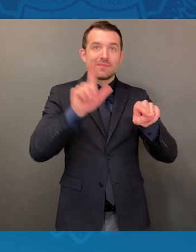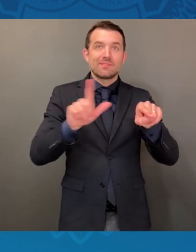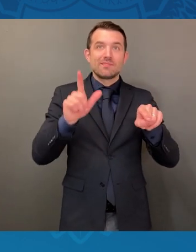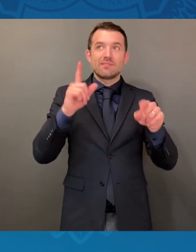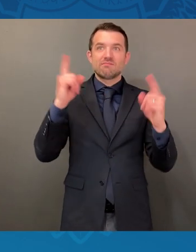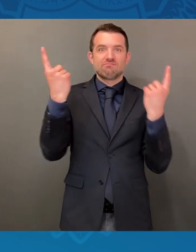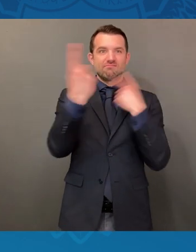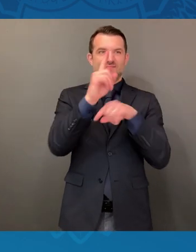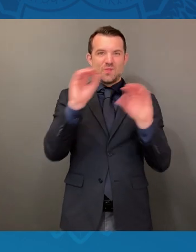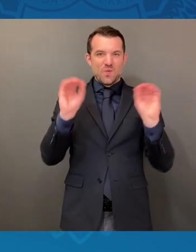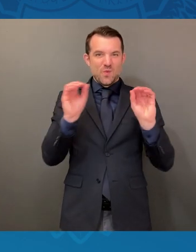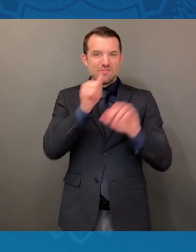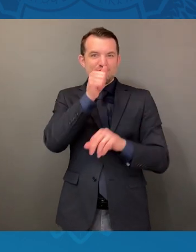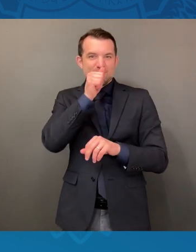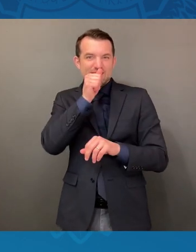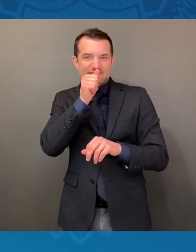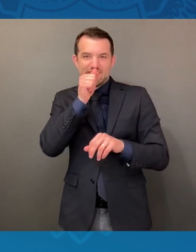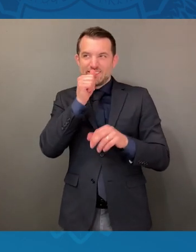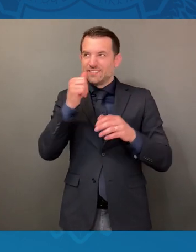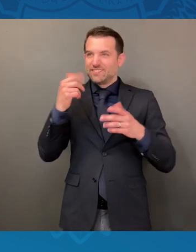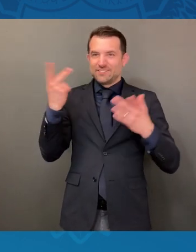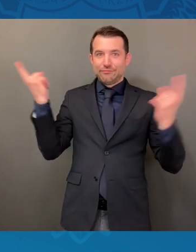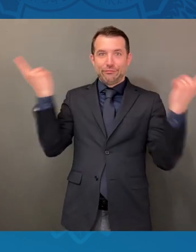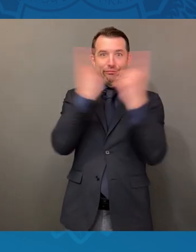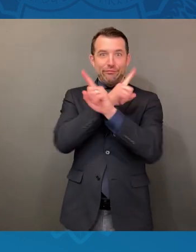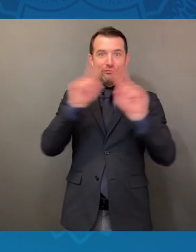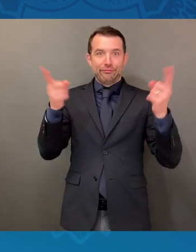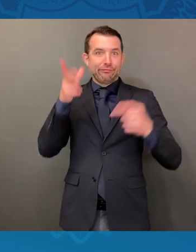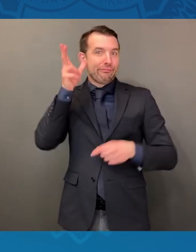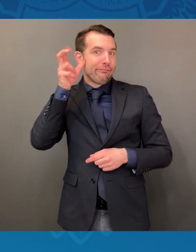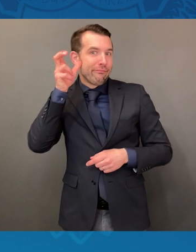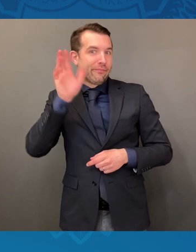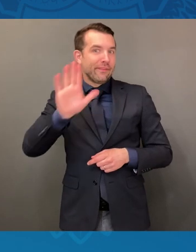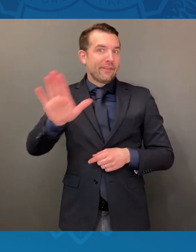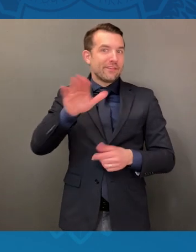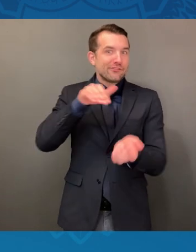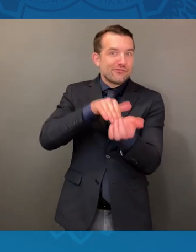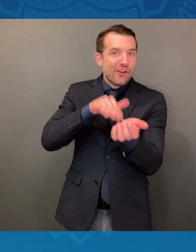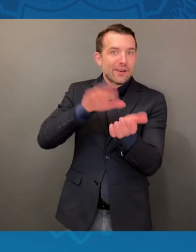That you're sitting there talking with your medical health professional surrounded by people.